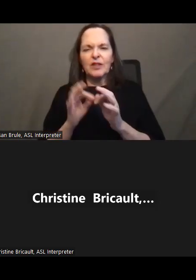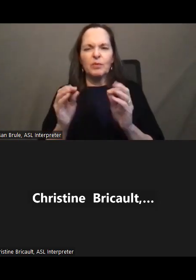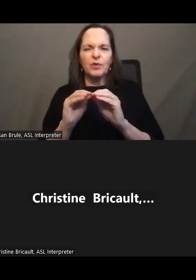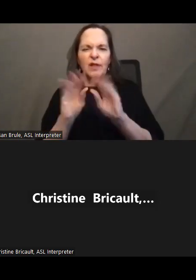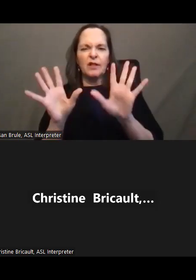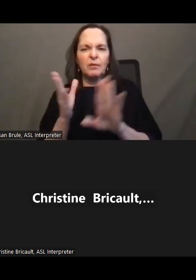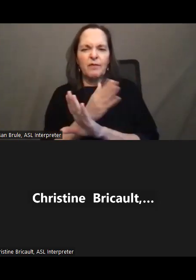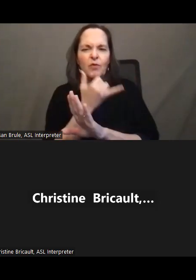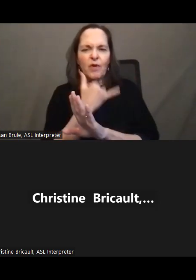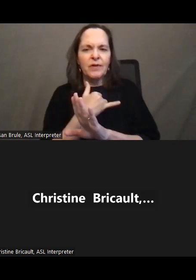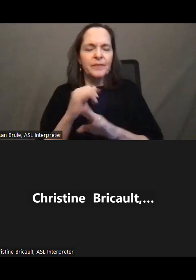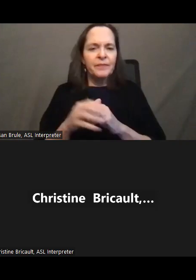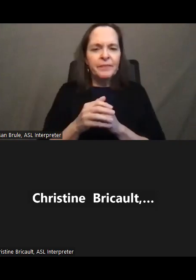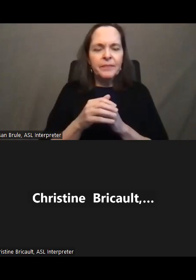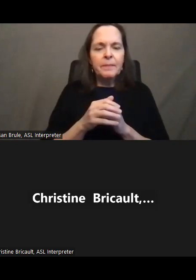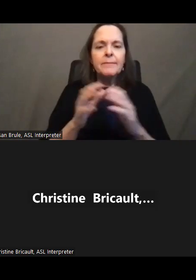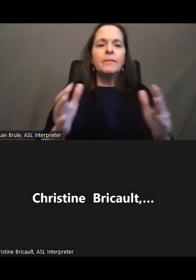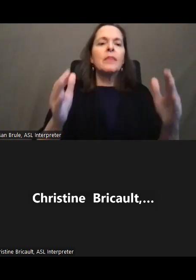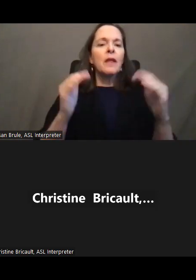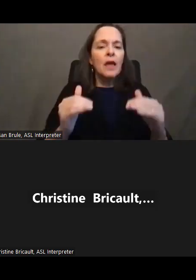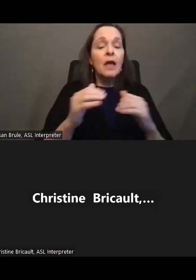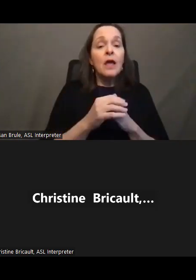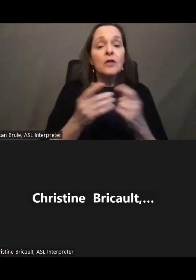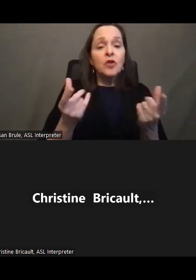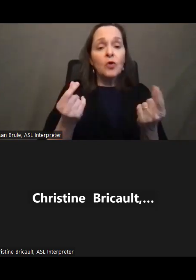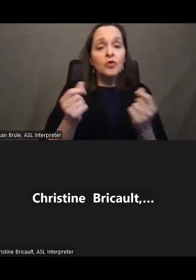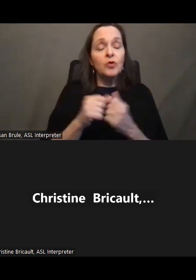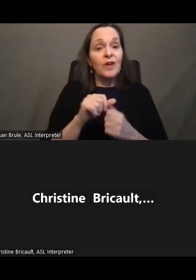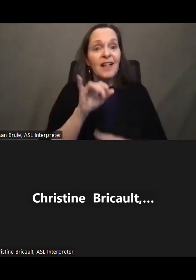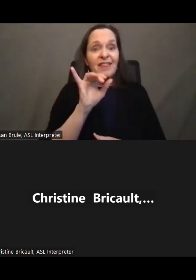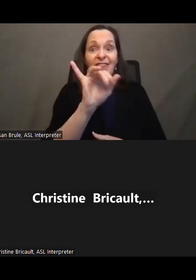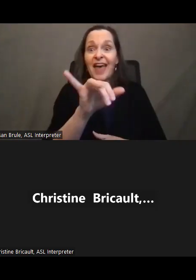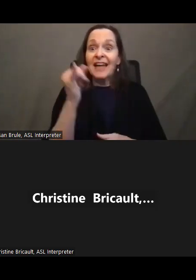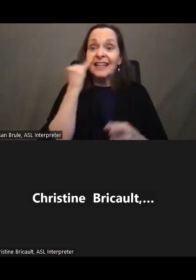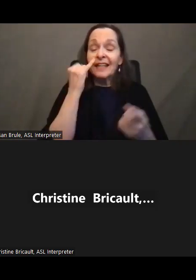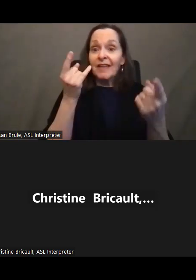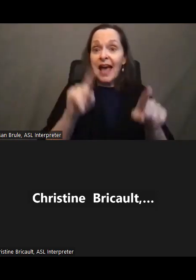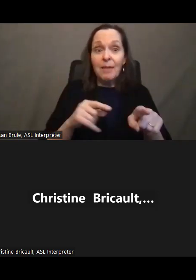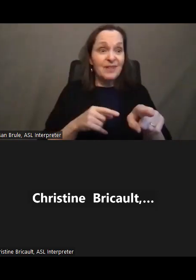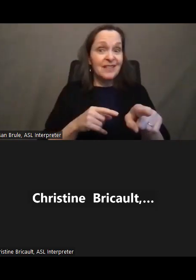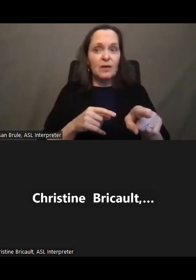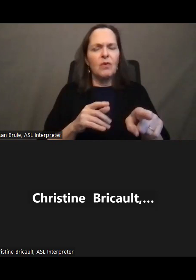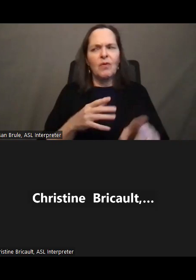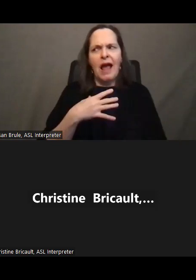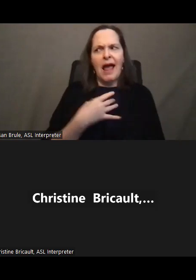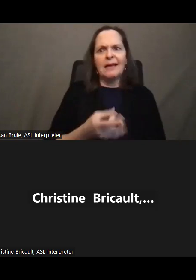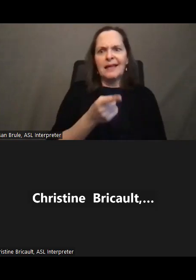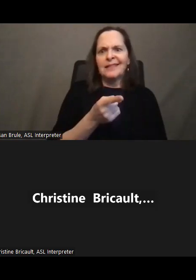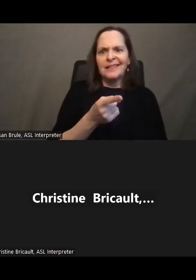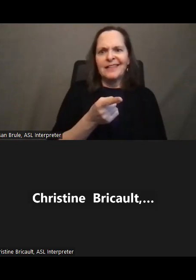So, I really like this example because I think it comes up a lot when